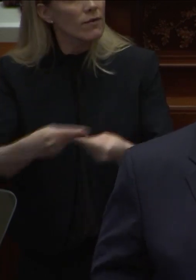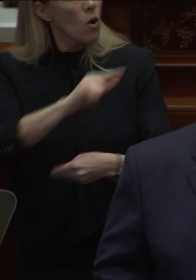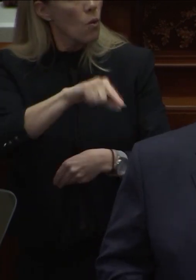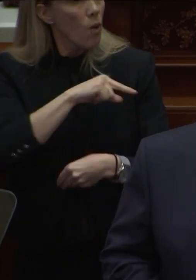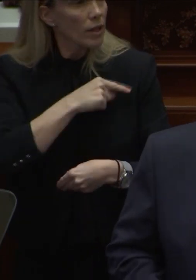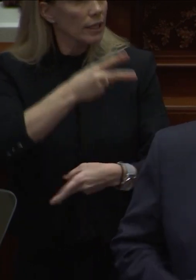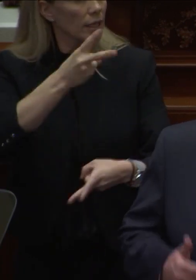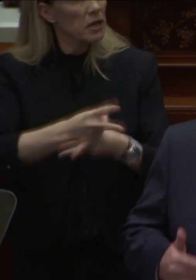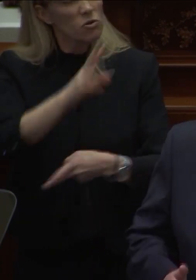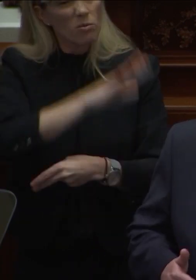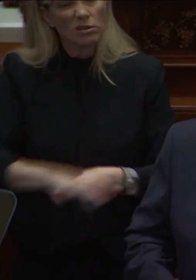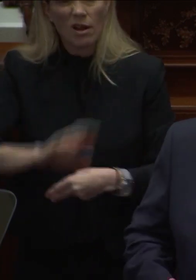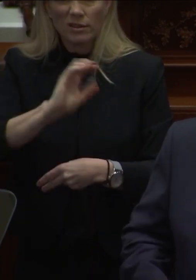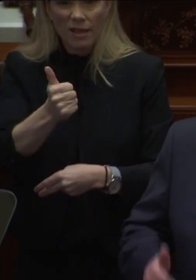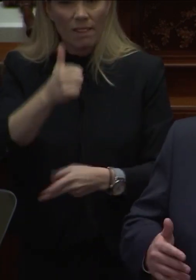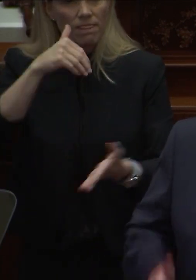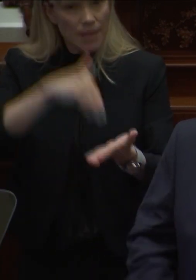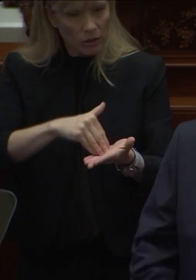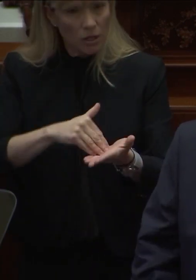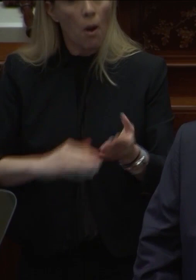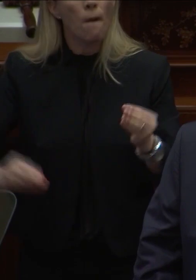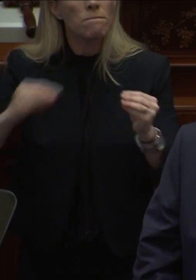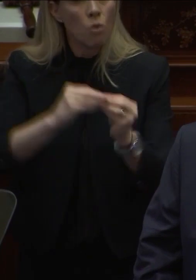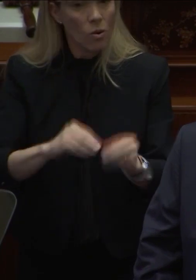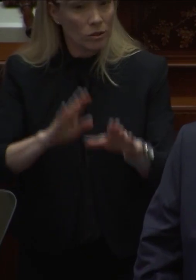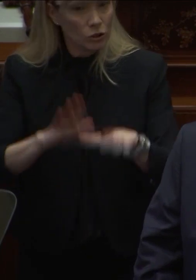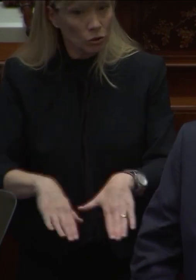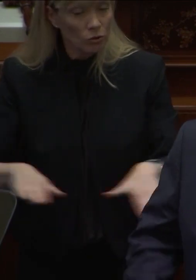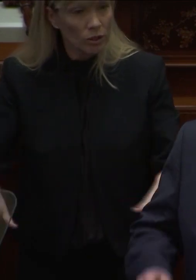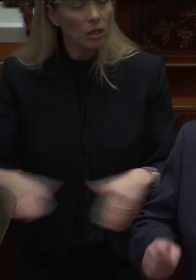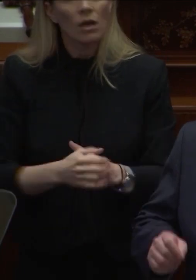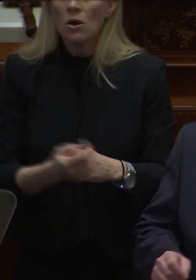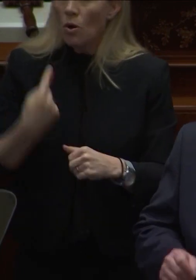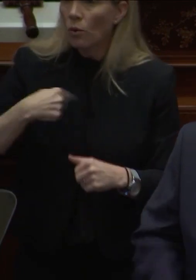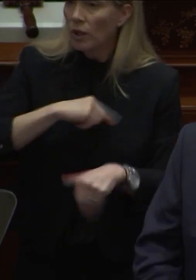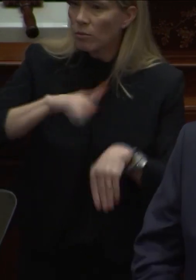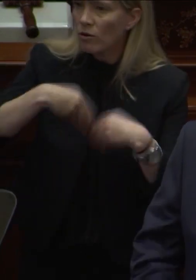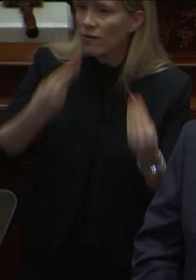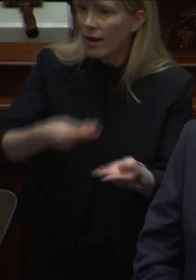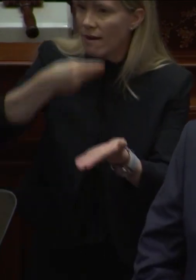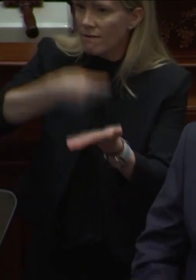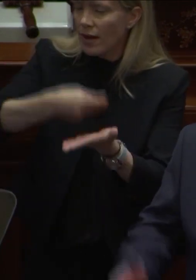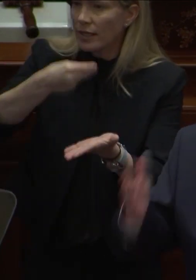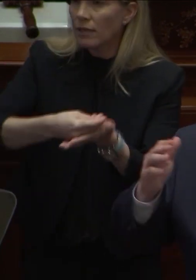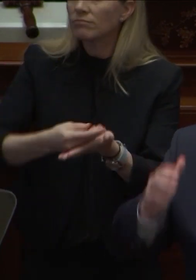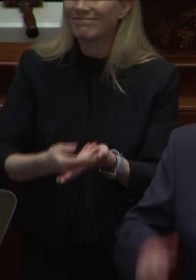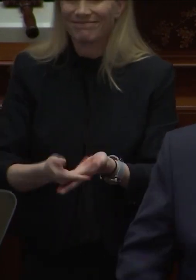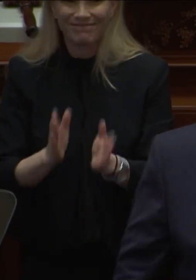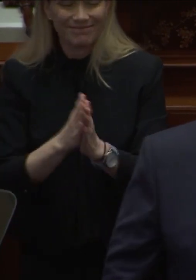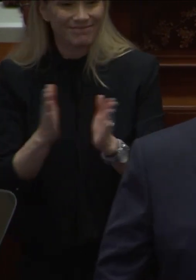PROMISE TODAY BY BEGINNING TO REBUILD HEALTH AND HUMAN SERVICES.